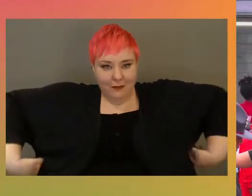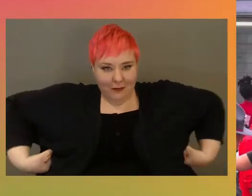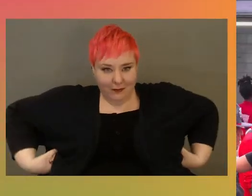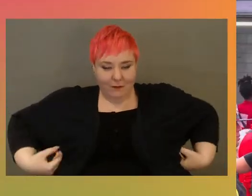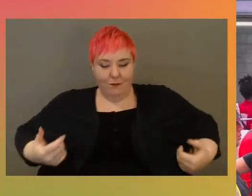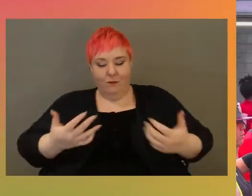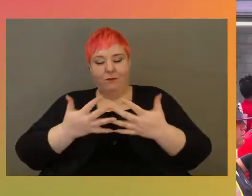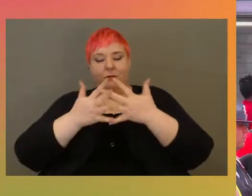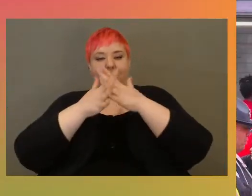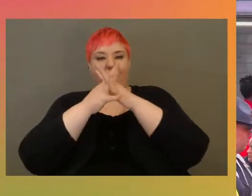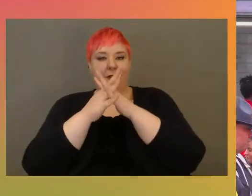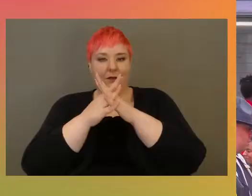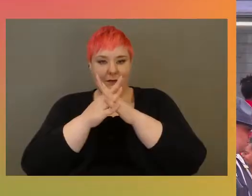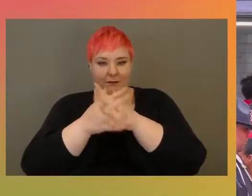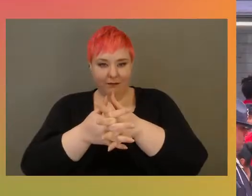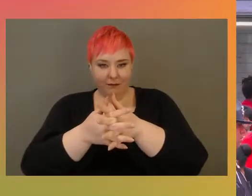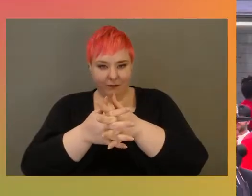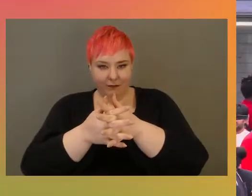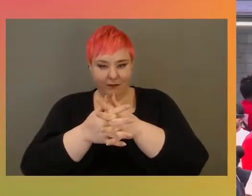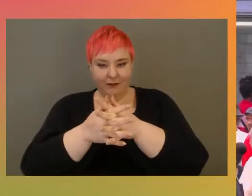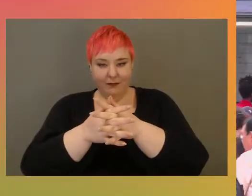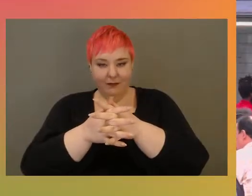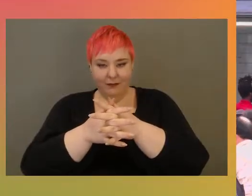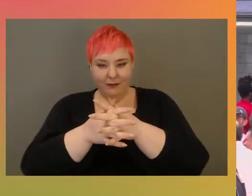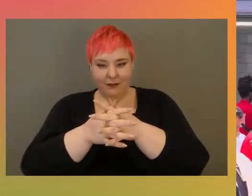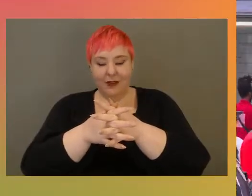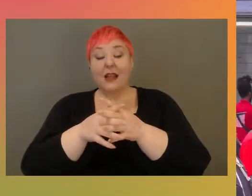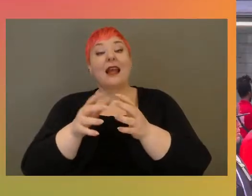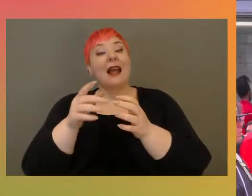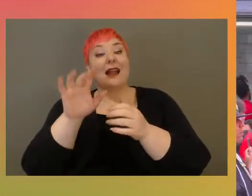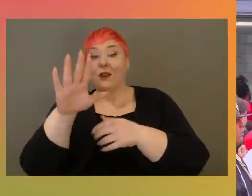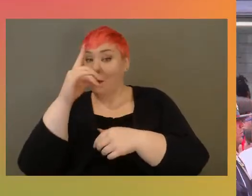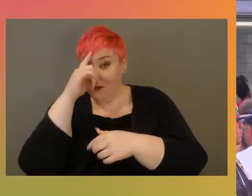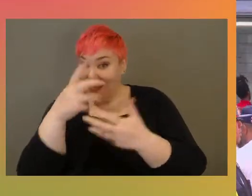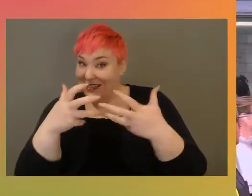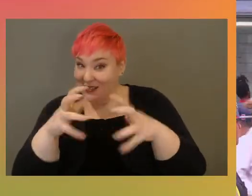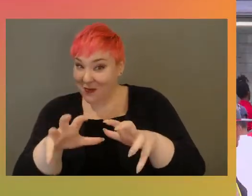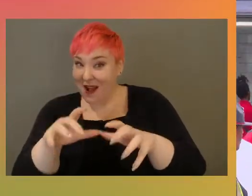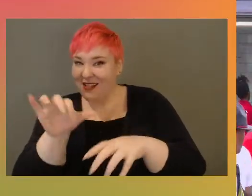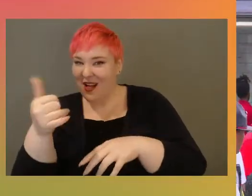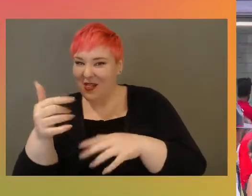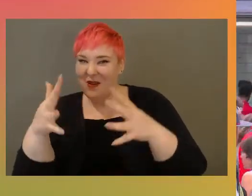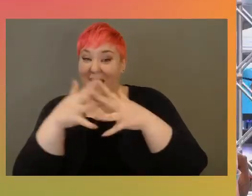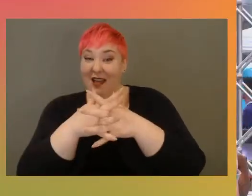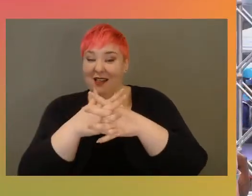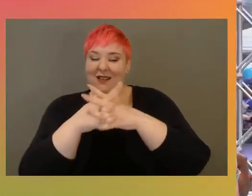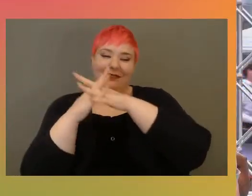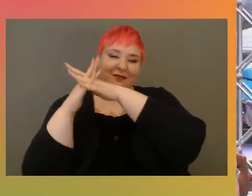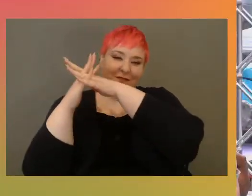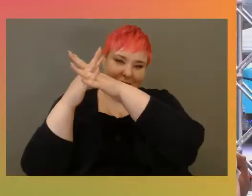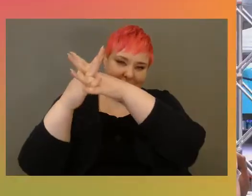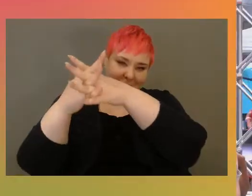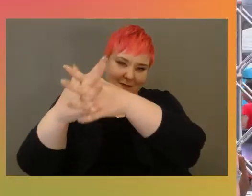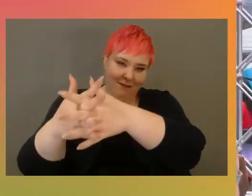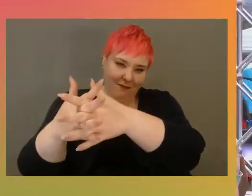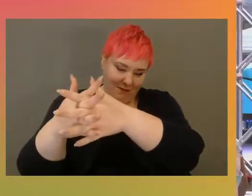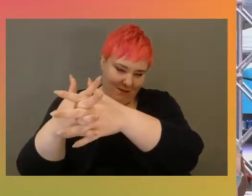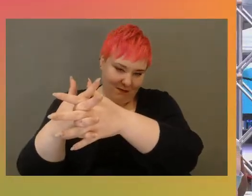INTO A FORWARD BEND. REACH AROUND BEHIND YOUR BACK